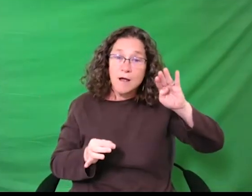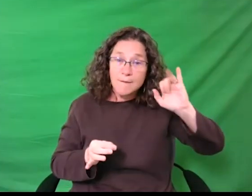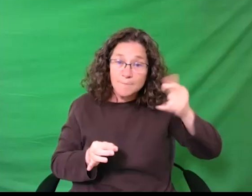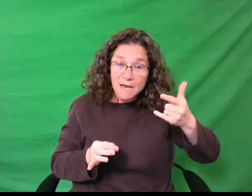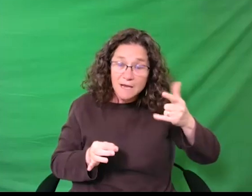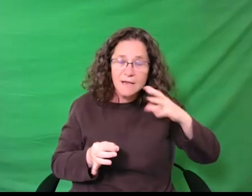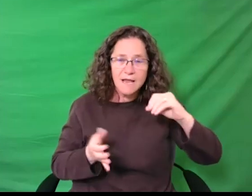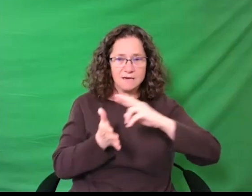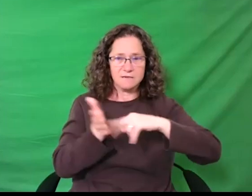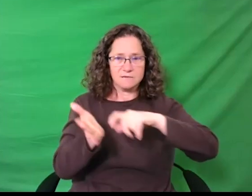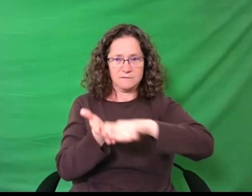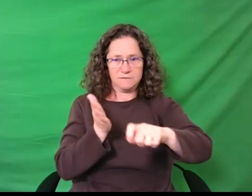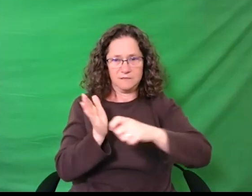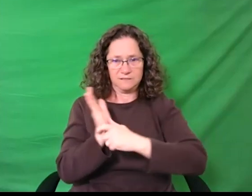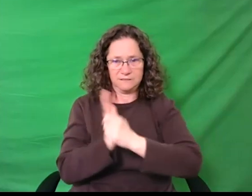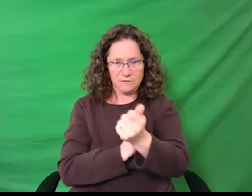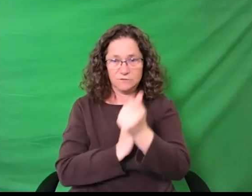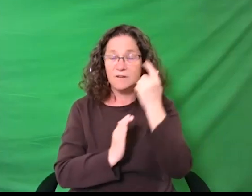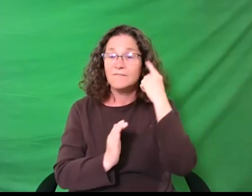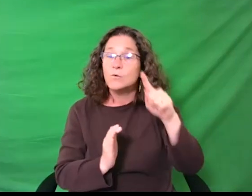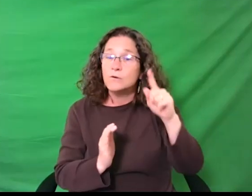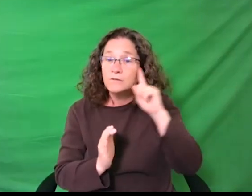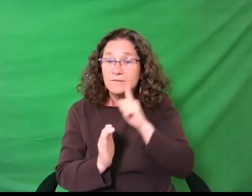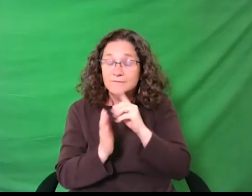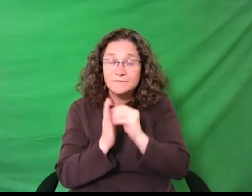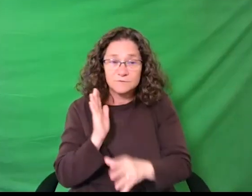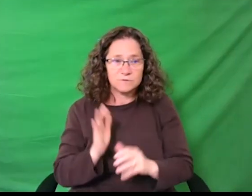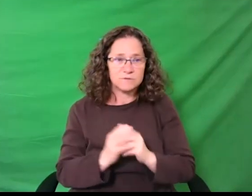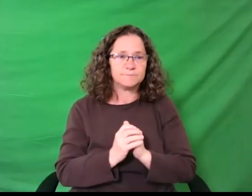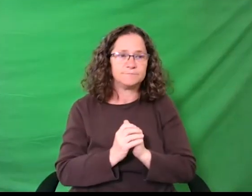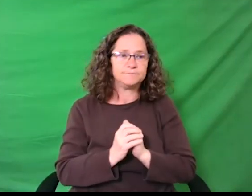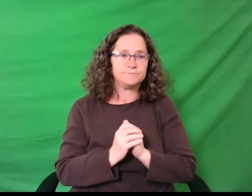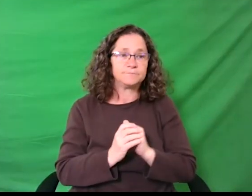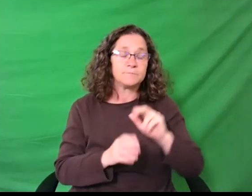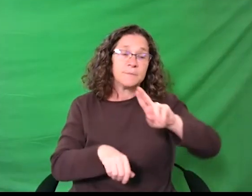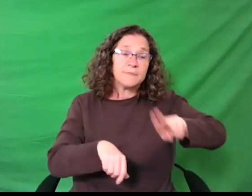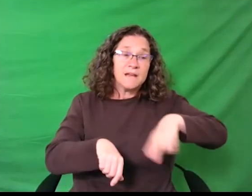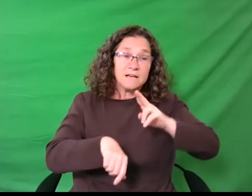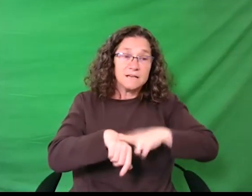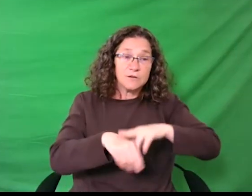Recently, a national survey by the National Center for Hearing Assessment and Management